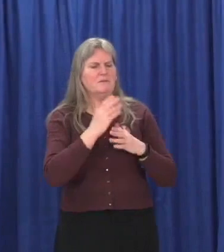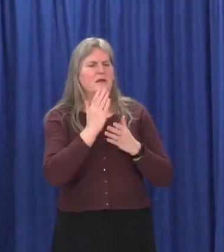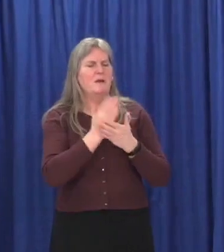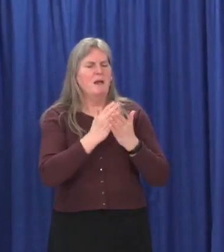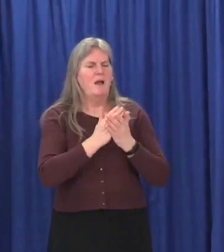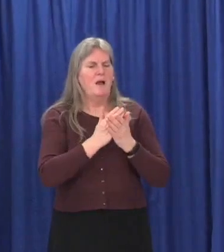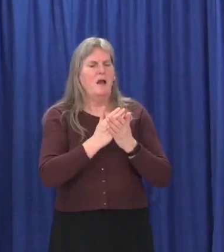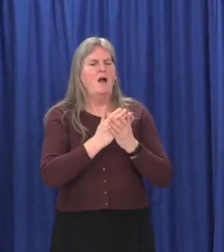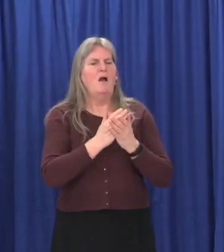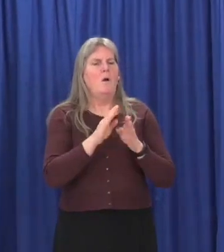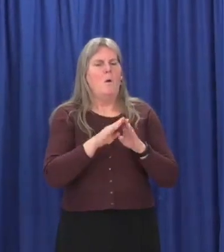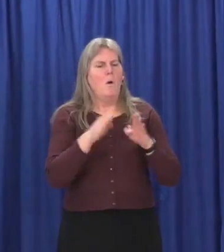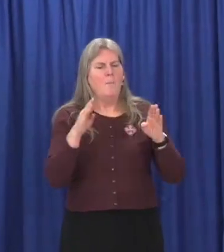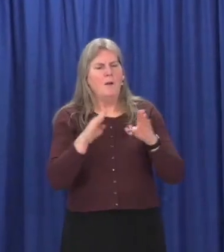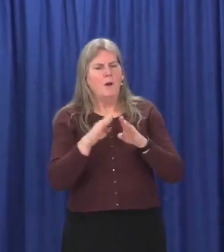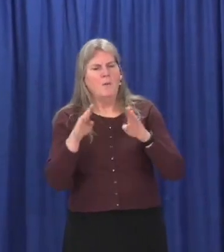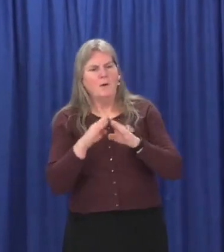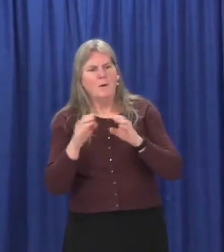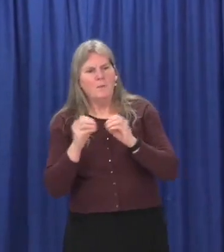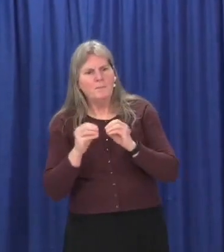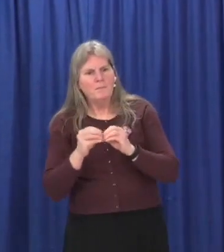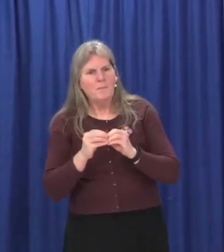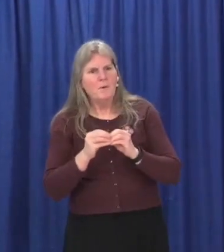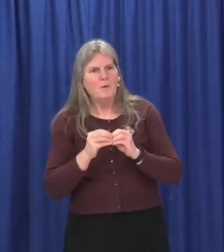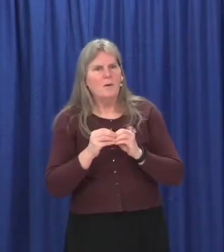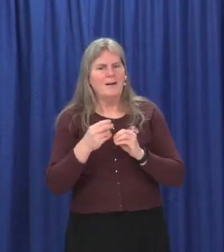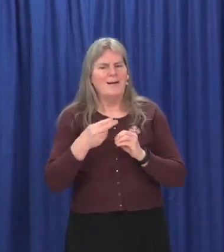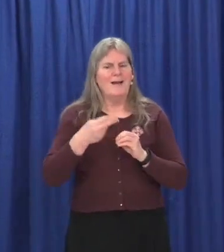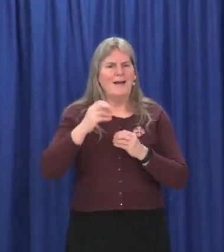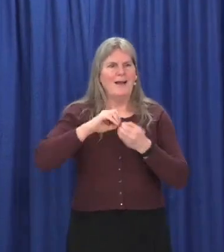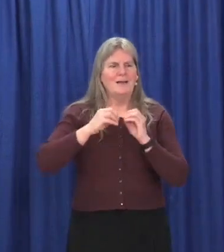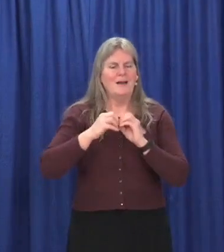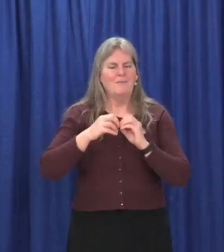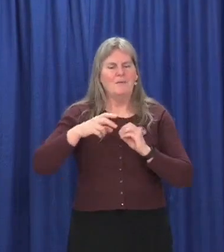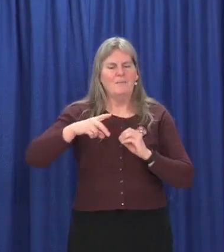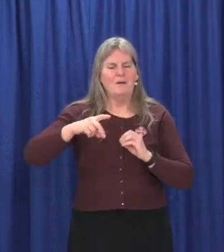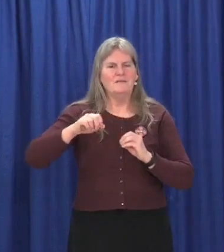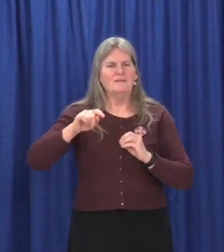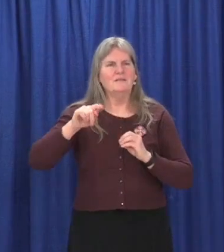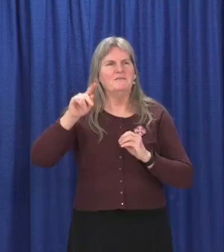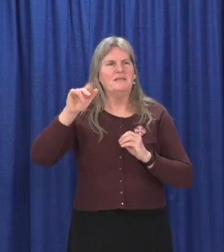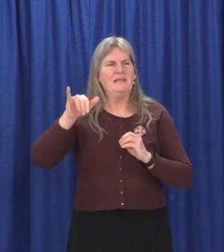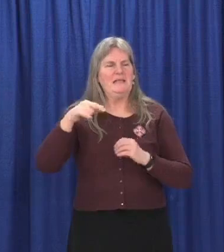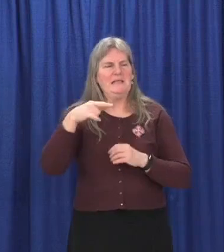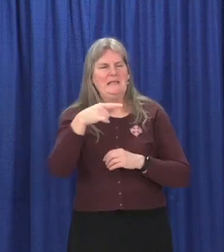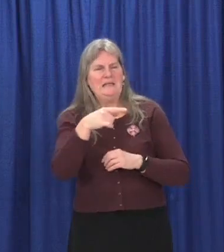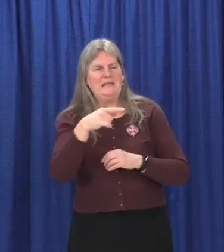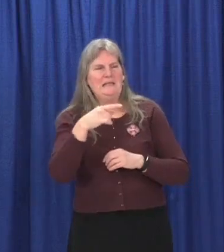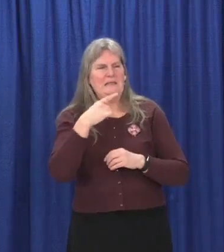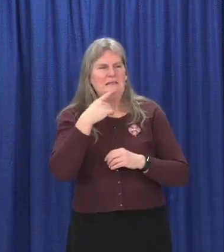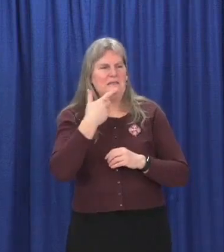and we still have a fairly high test positivity rate, I was wondering if you could talk a little more about that balance, just